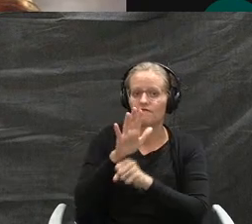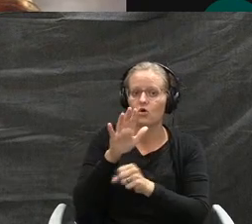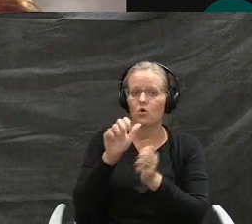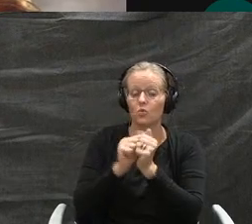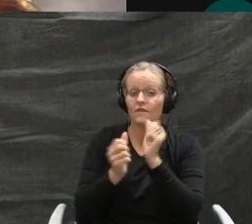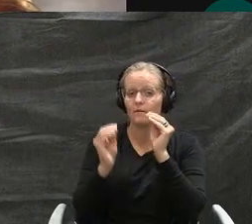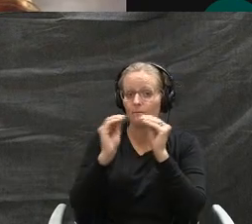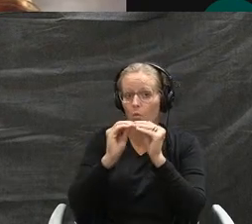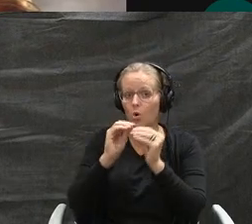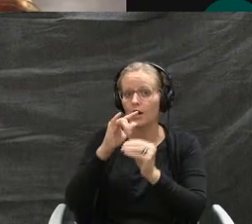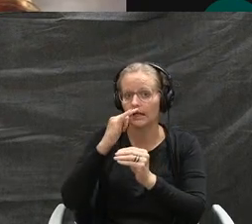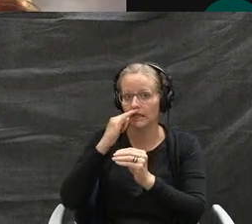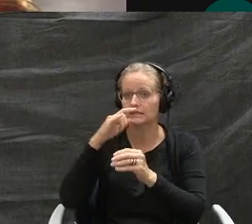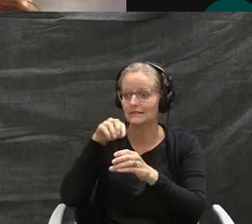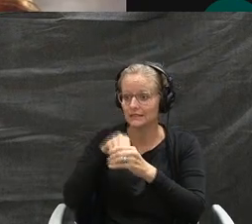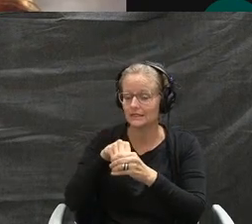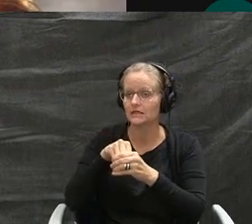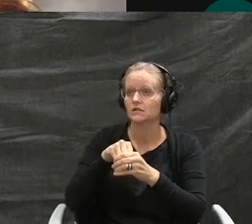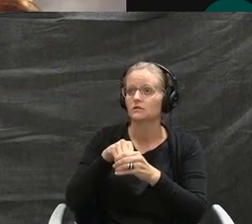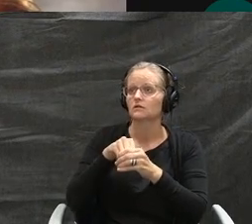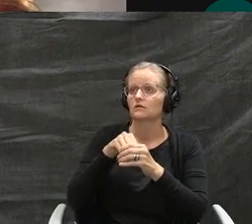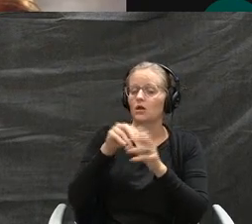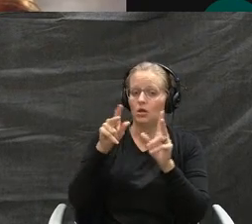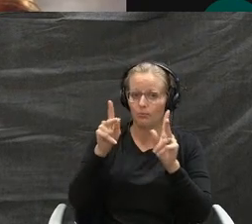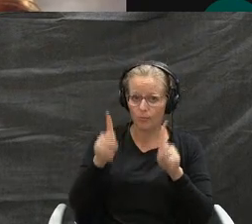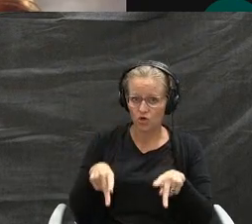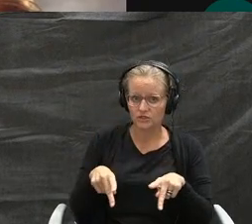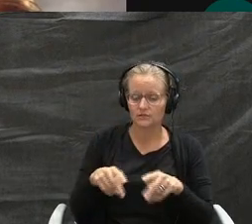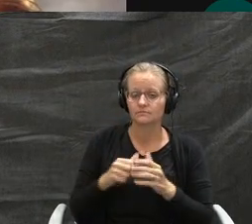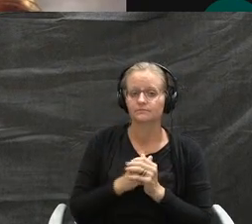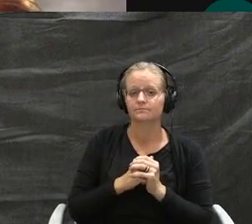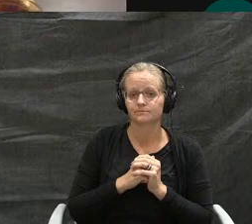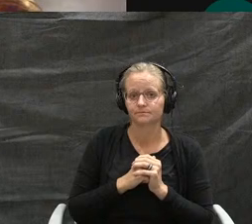get more of the kids back to again. Look at option one potentially.